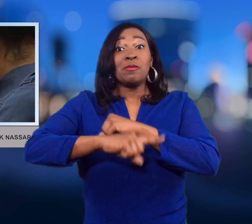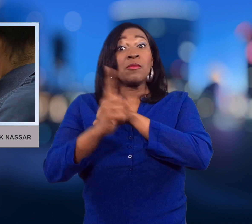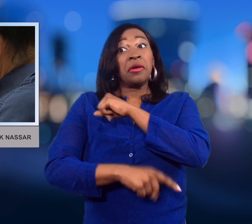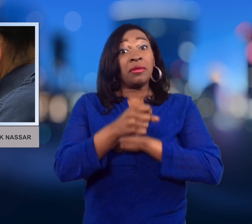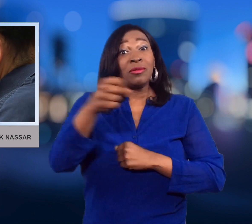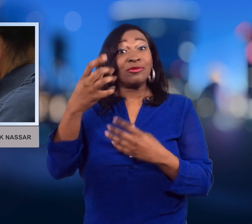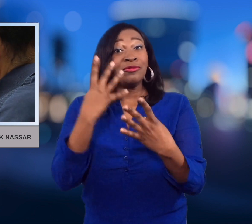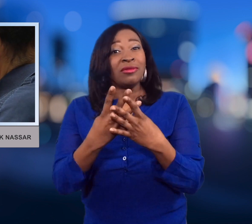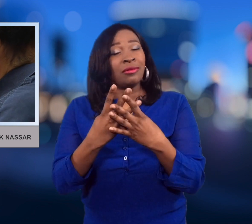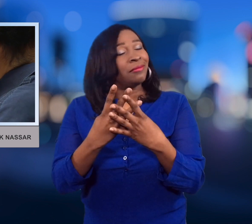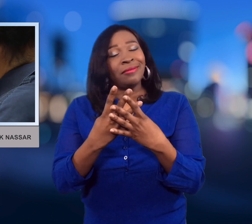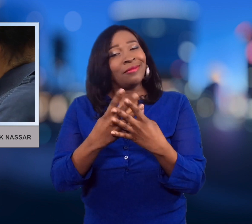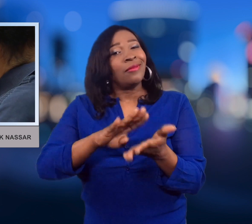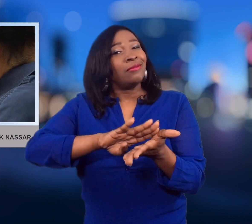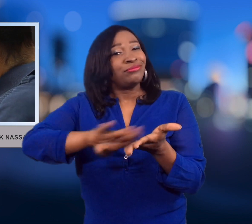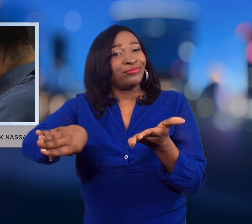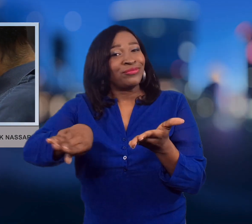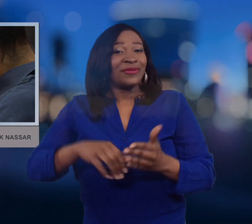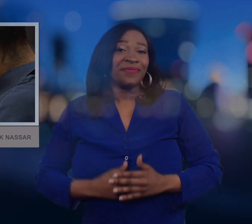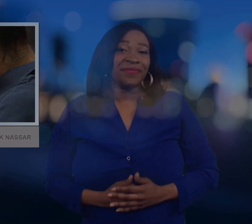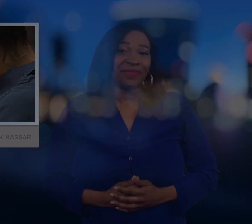He was released without punishment.